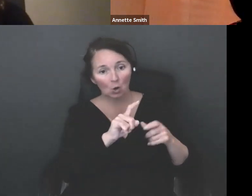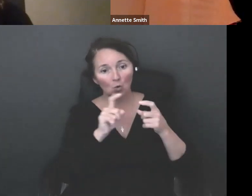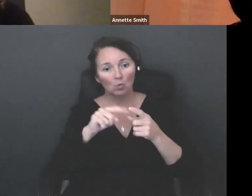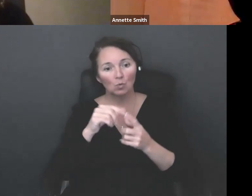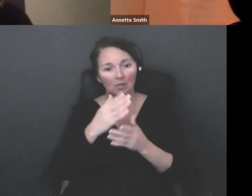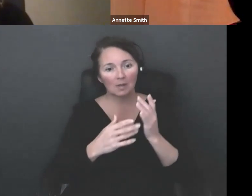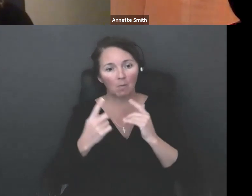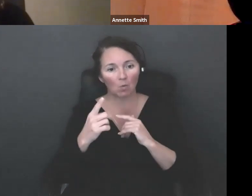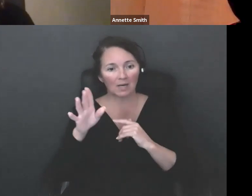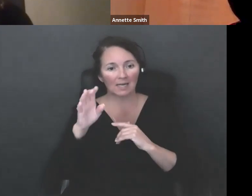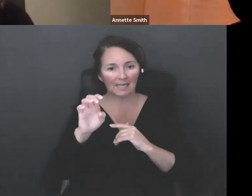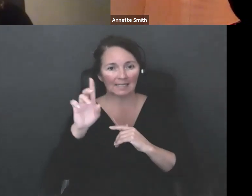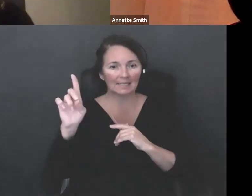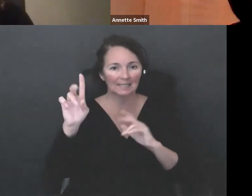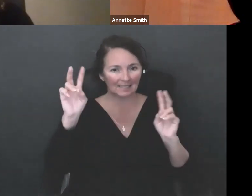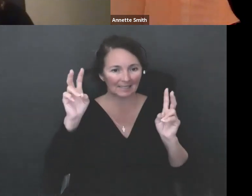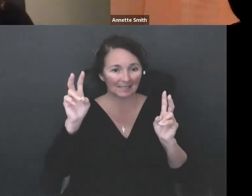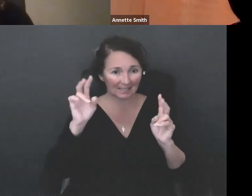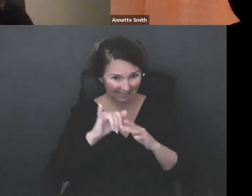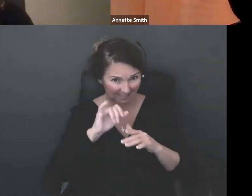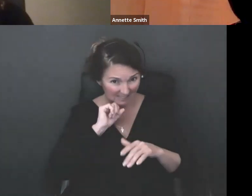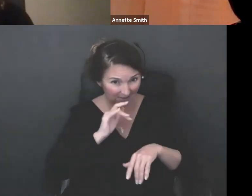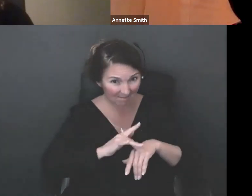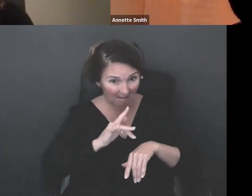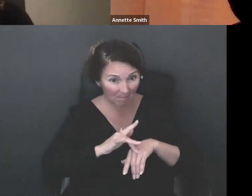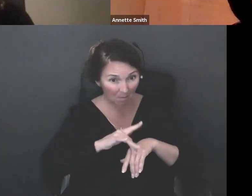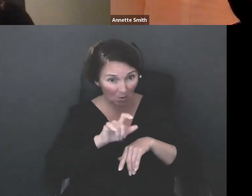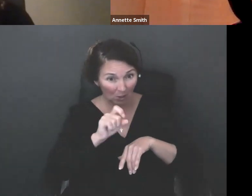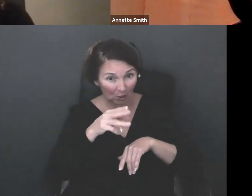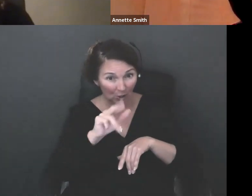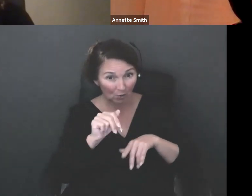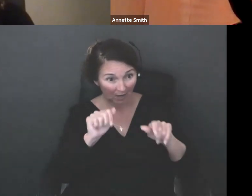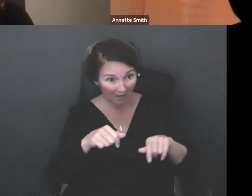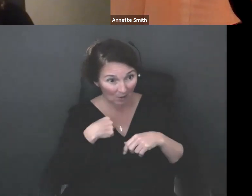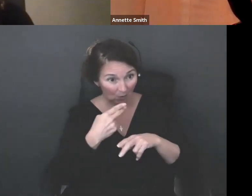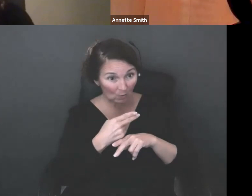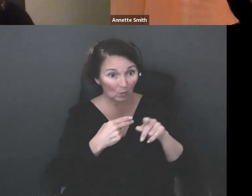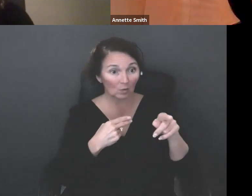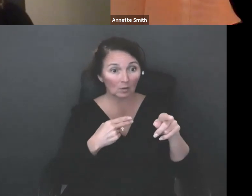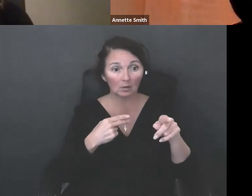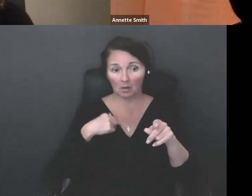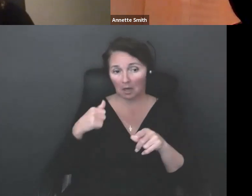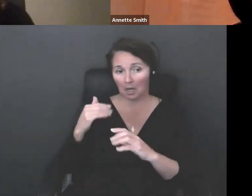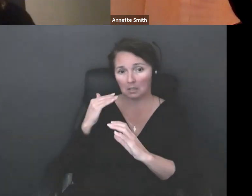like to have a copy of the slide signs you may be contributing to someone's ED.